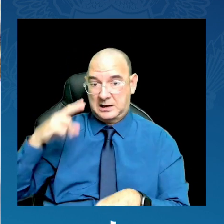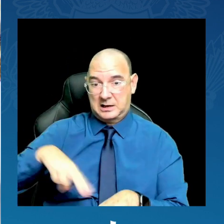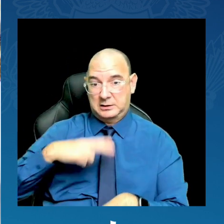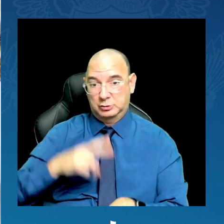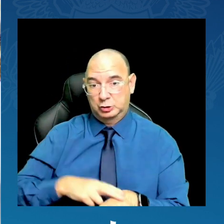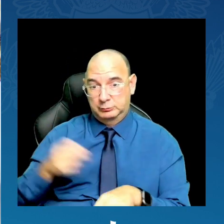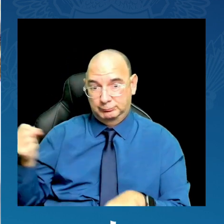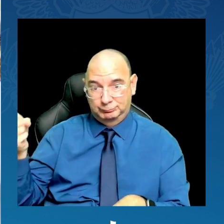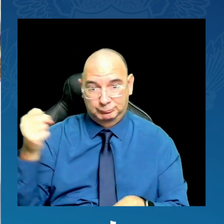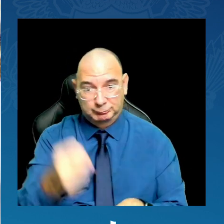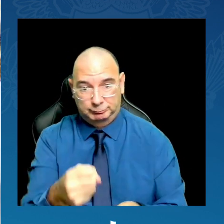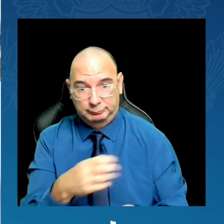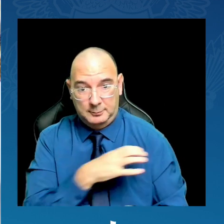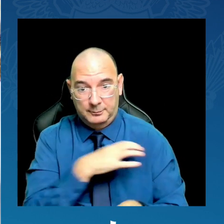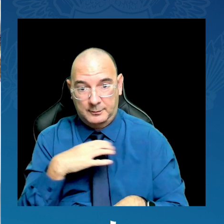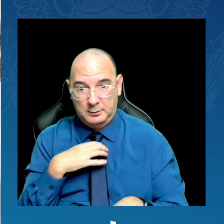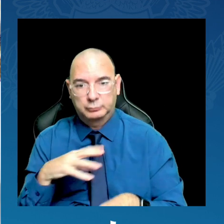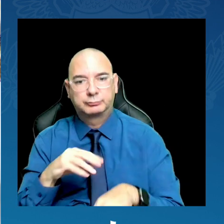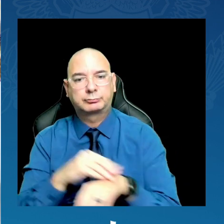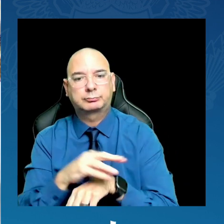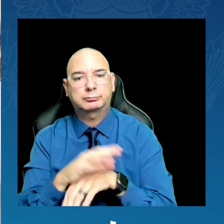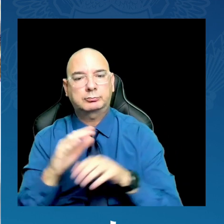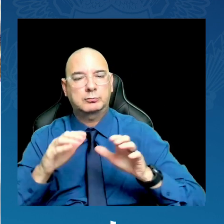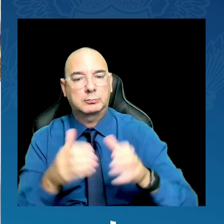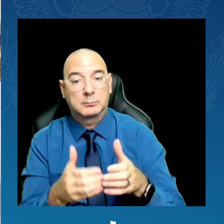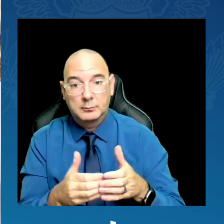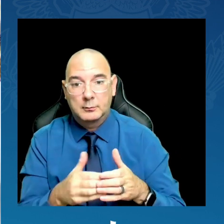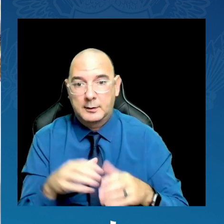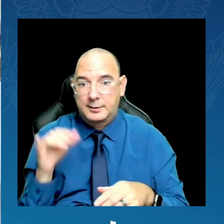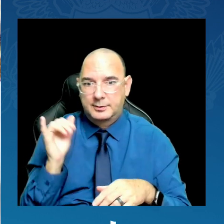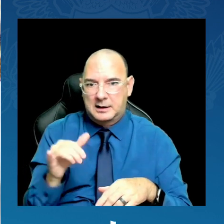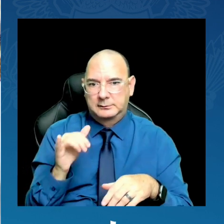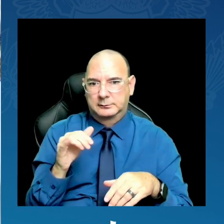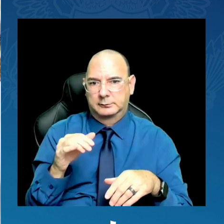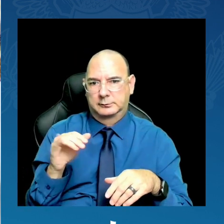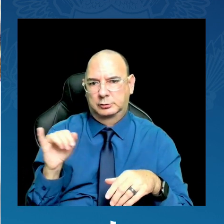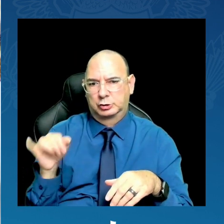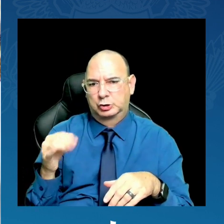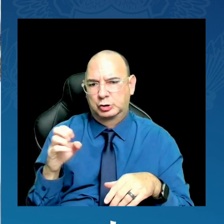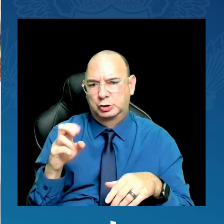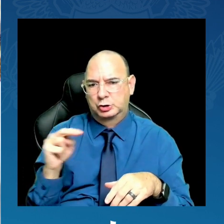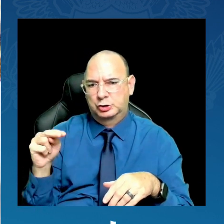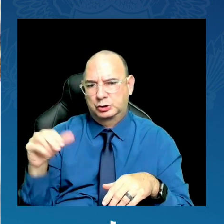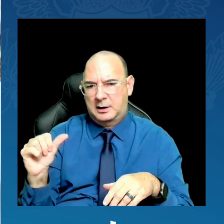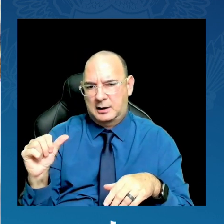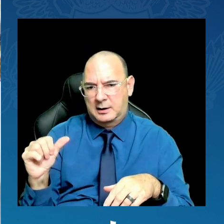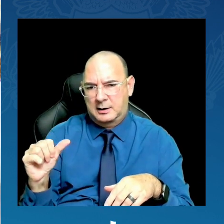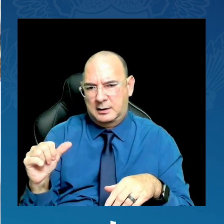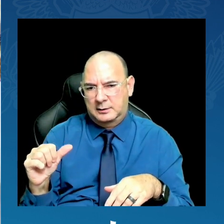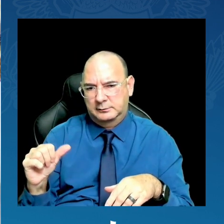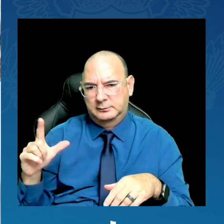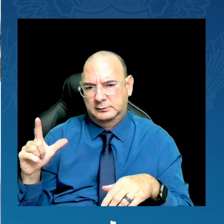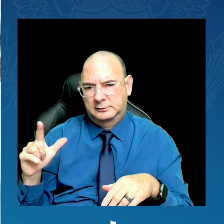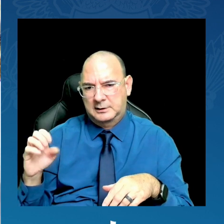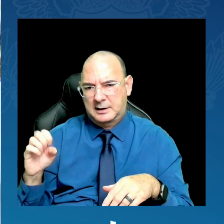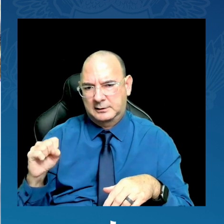and that is General Les Lyles, and he has a long history of public service. Many of you have probably worked with him,